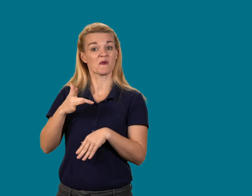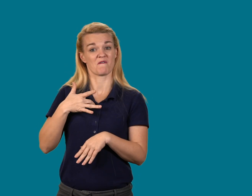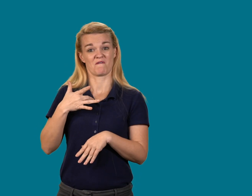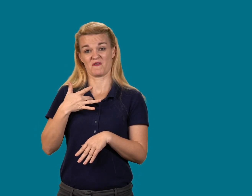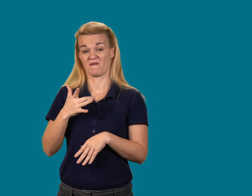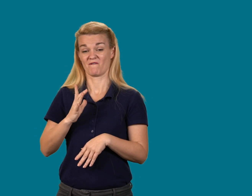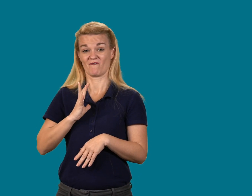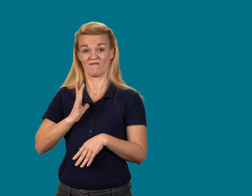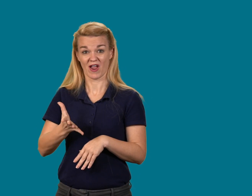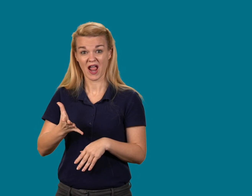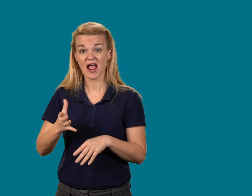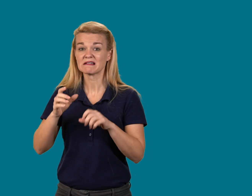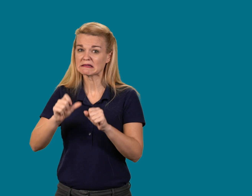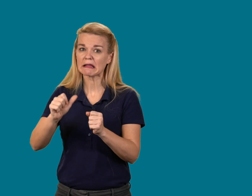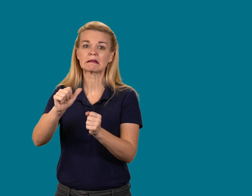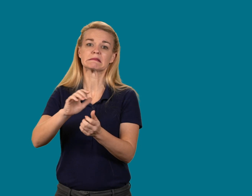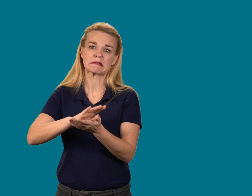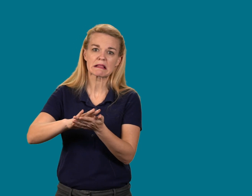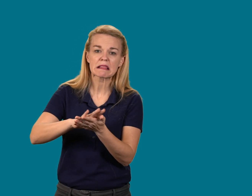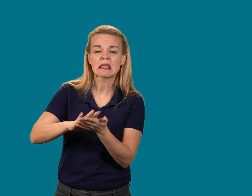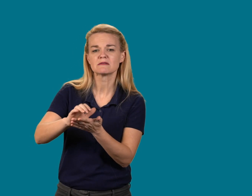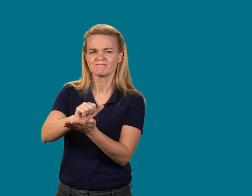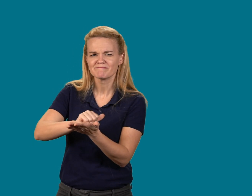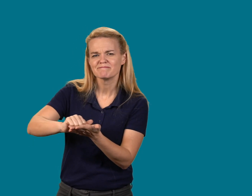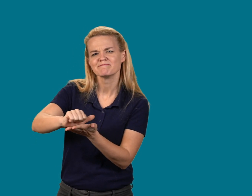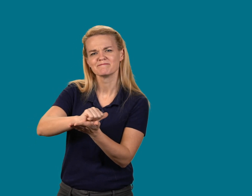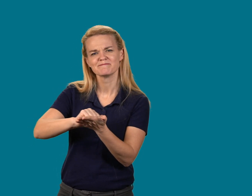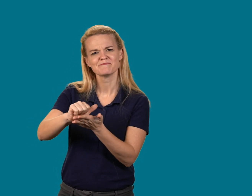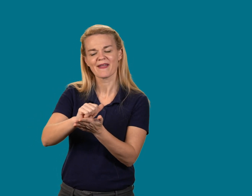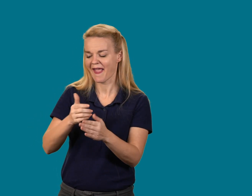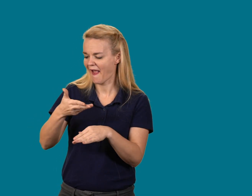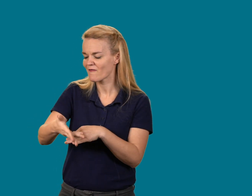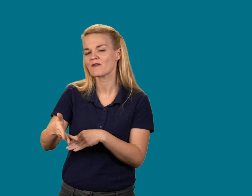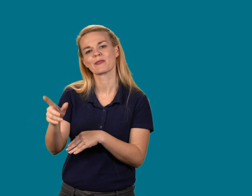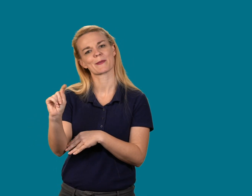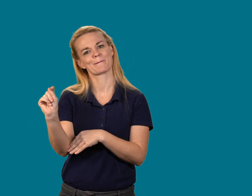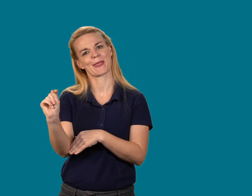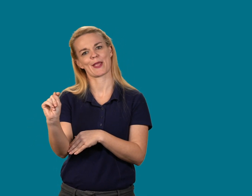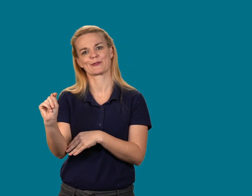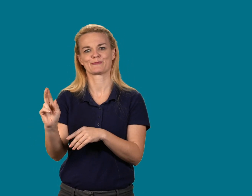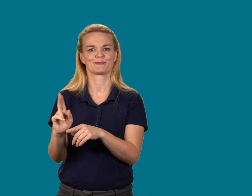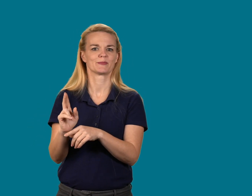They should clean and then disinfect the bathroom